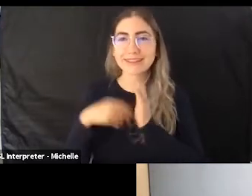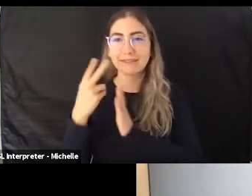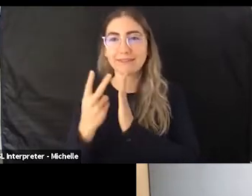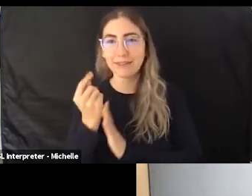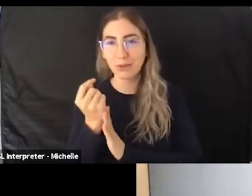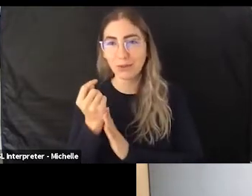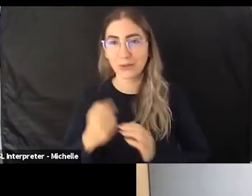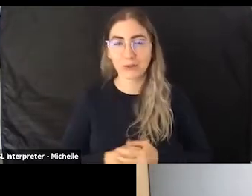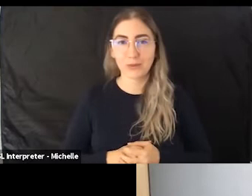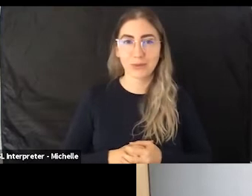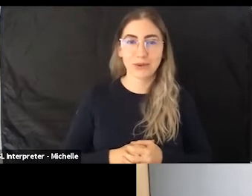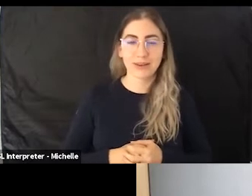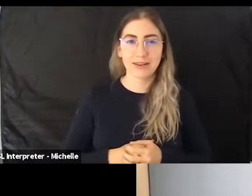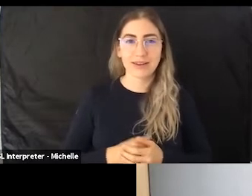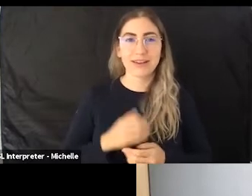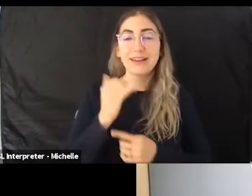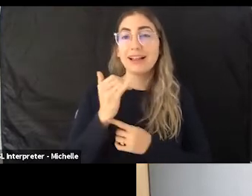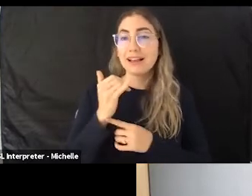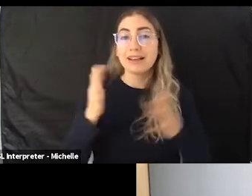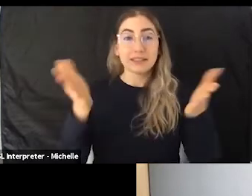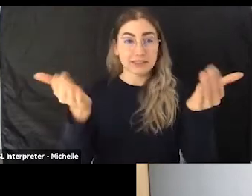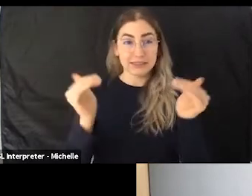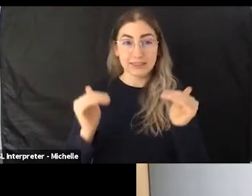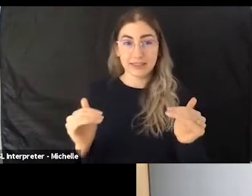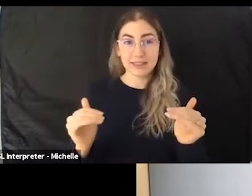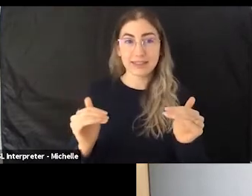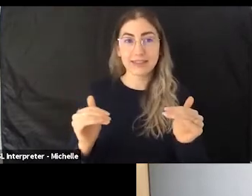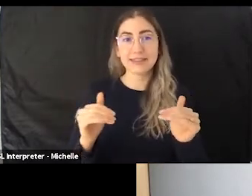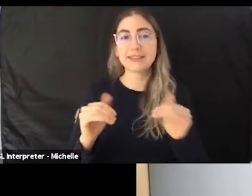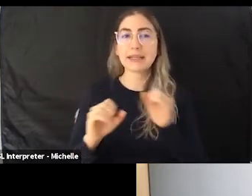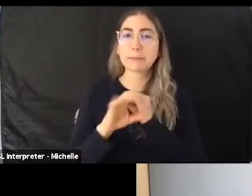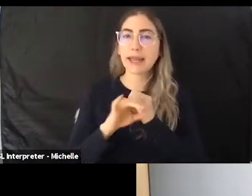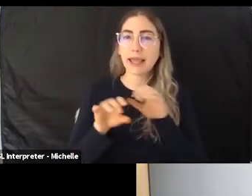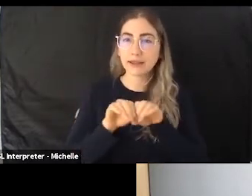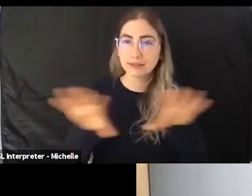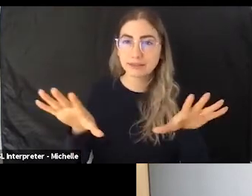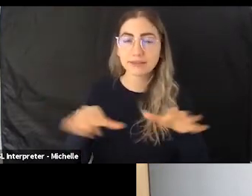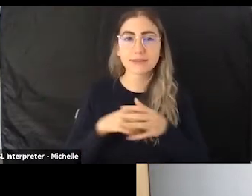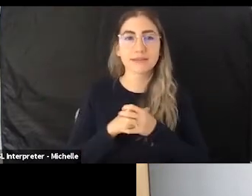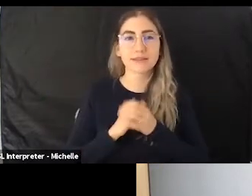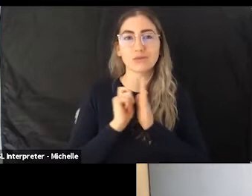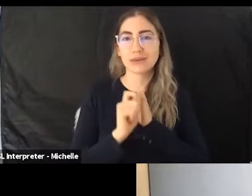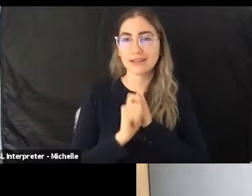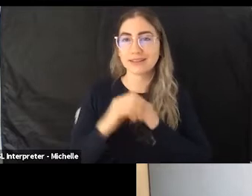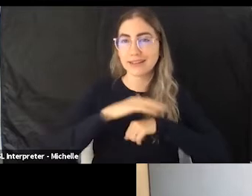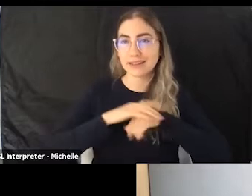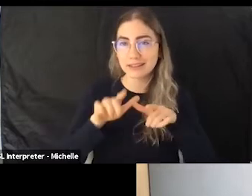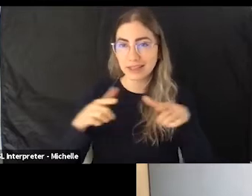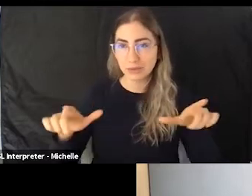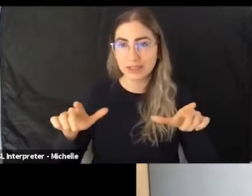LANGUAGE. THIS WAS FOLLOWED BY MEDIA RELEASES IN WRITTEN ENGLISH BY MEDIA RELEASES IN WRITTEN ENGLISH LANGUAGE. THEN FOLLOWED WORD OF MOUTH. THEN FOLLOWED WORD OF MOUTH. WE ALL GET A LOT OF WE ALL GET A LOT OF OUR COVID INFORMATION FROM OUR FRIENDS.